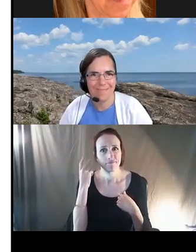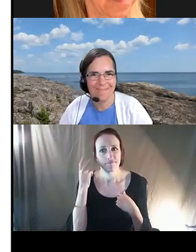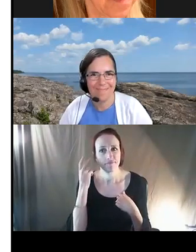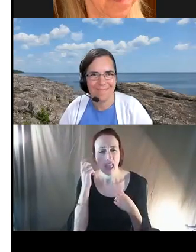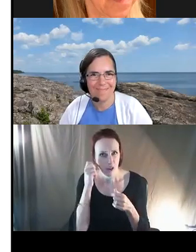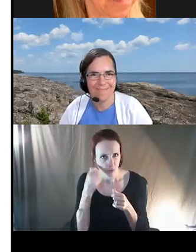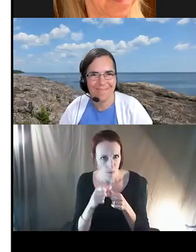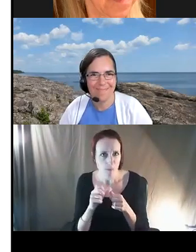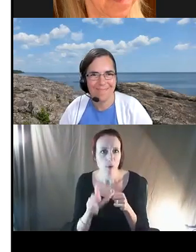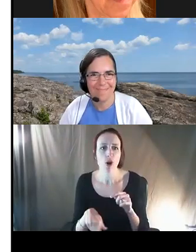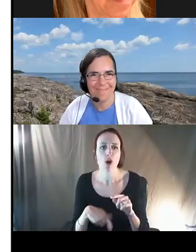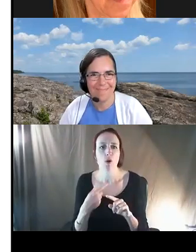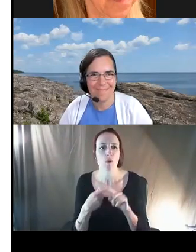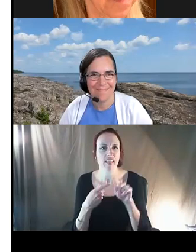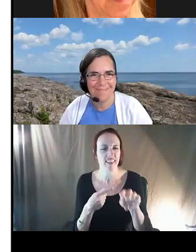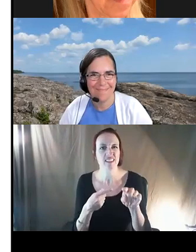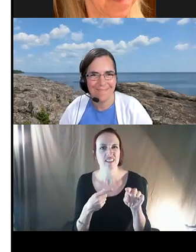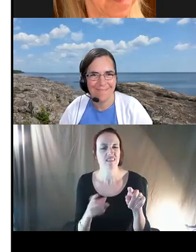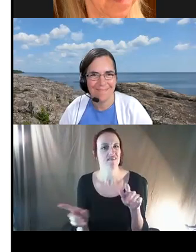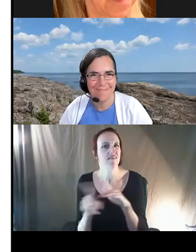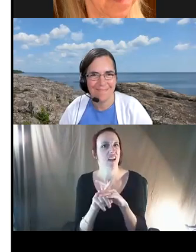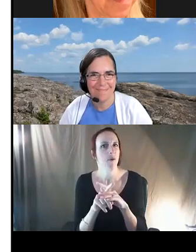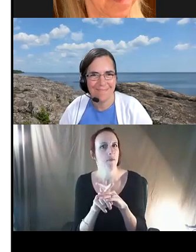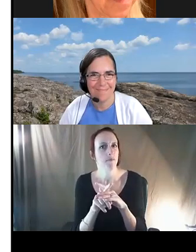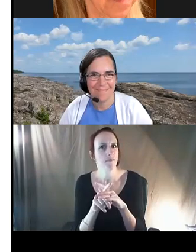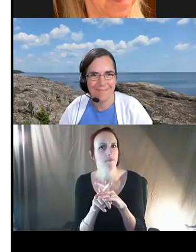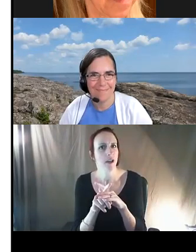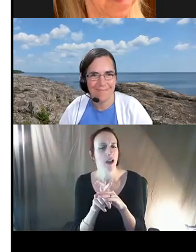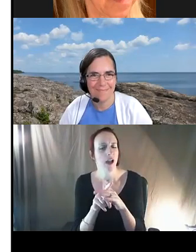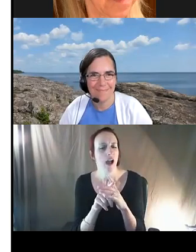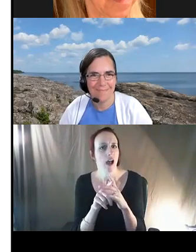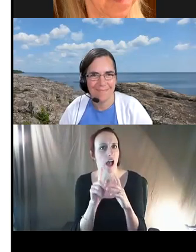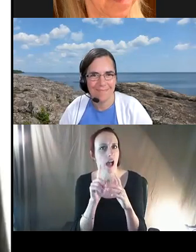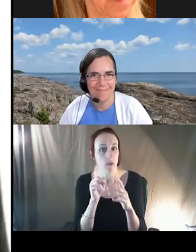my accessibility career feeling a bit overwhelmed.